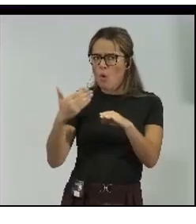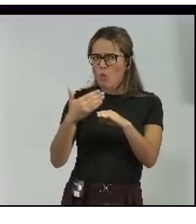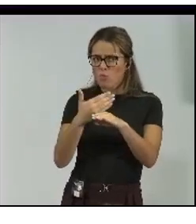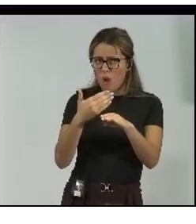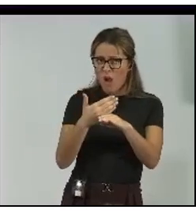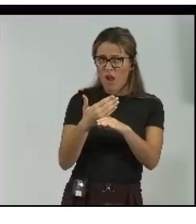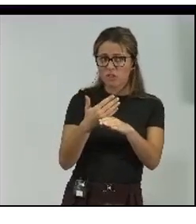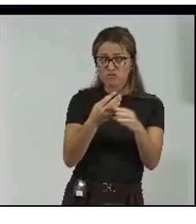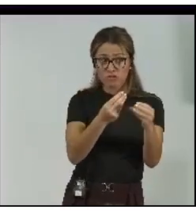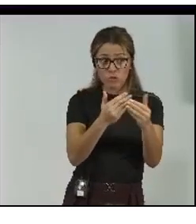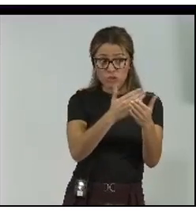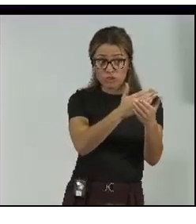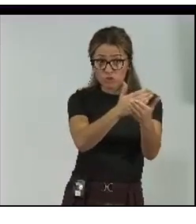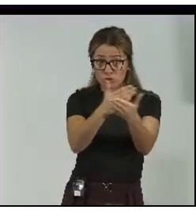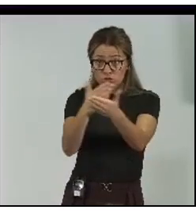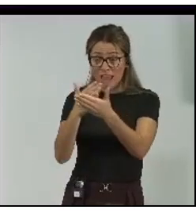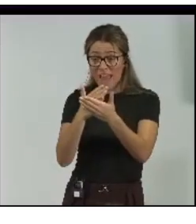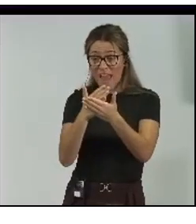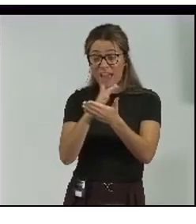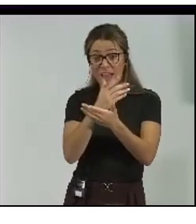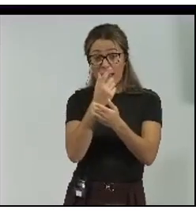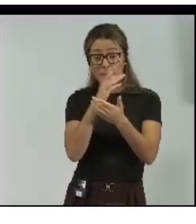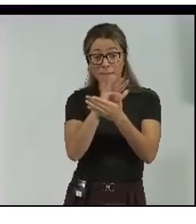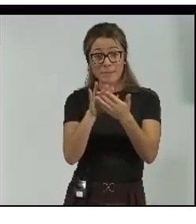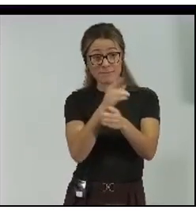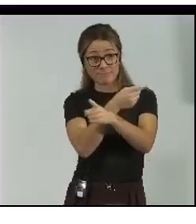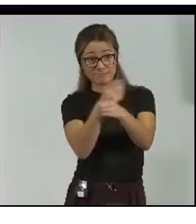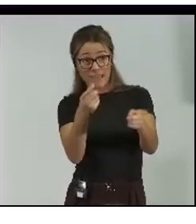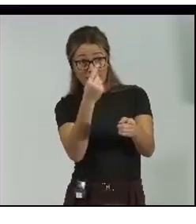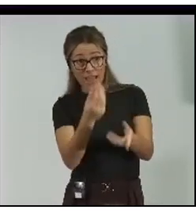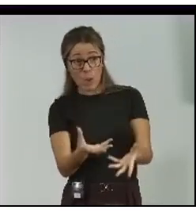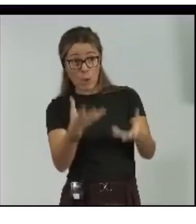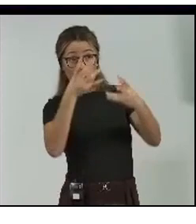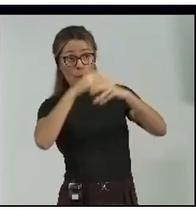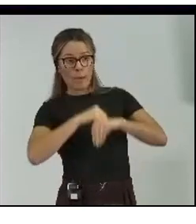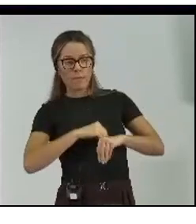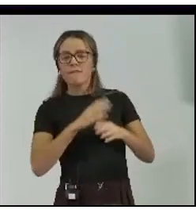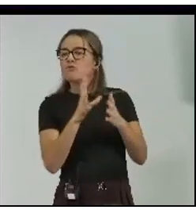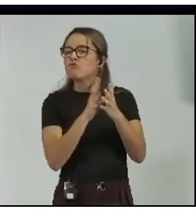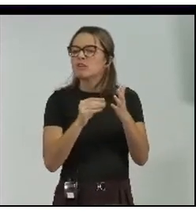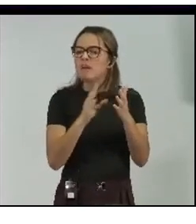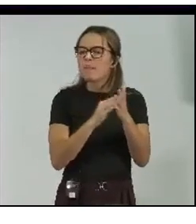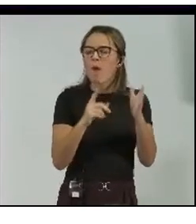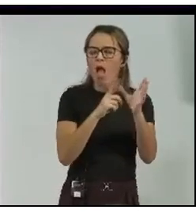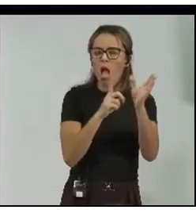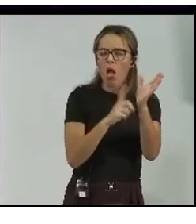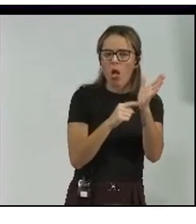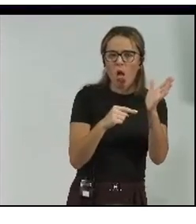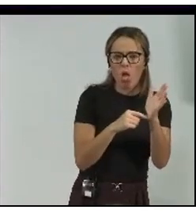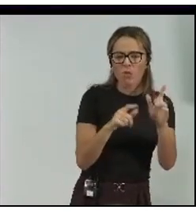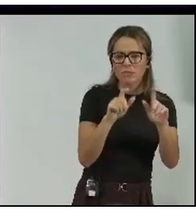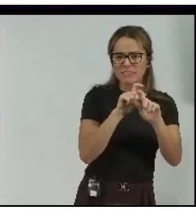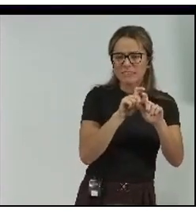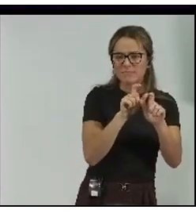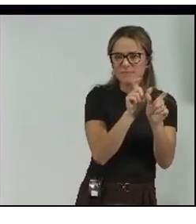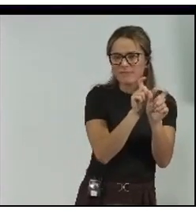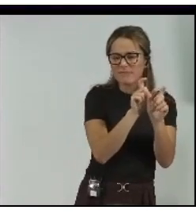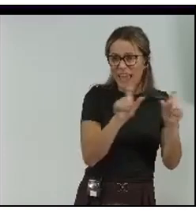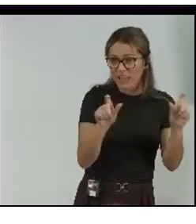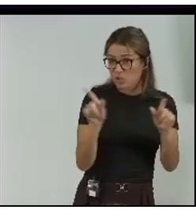people to learn about the impact of things like bad or text, for example, or where it is. Do you do the advocacy stuff as well? CRAIG: Very, very much so.